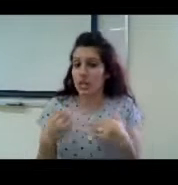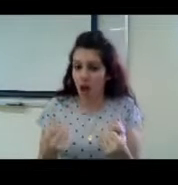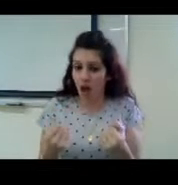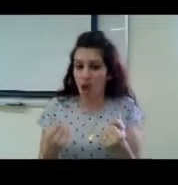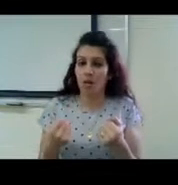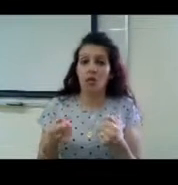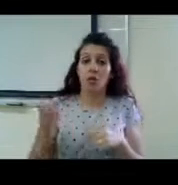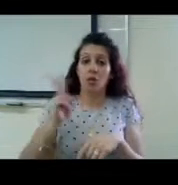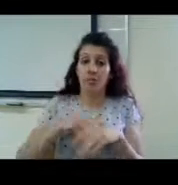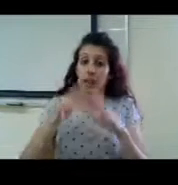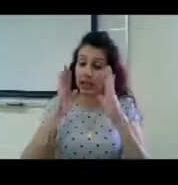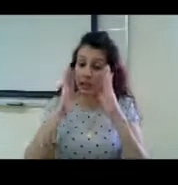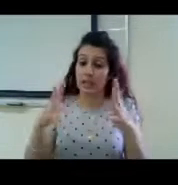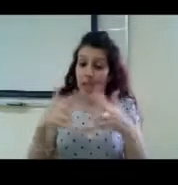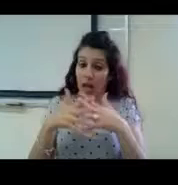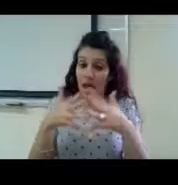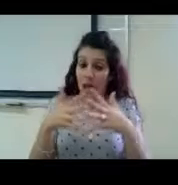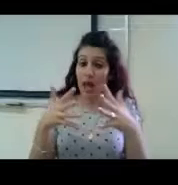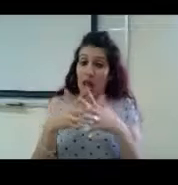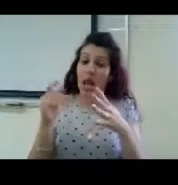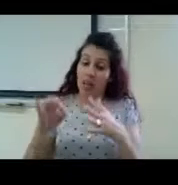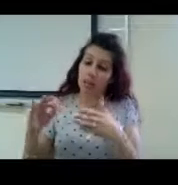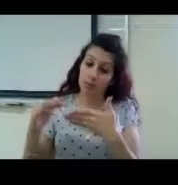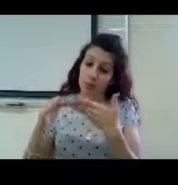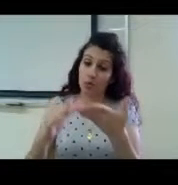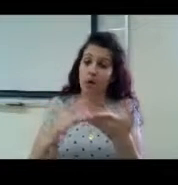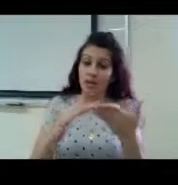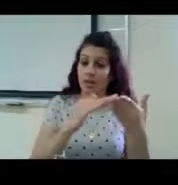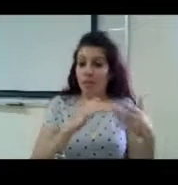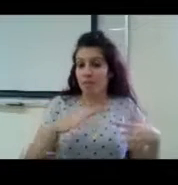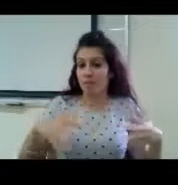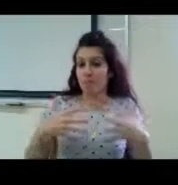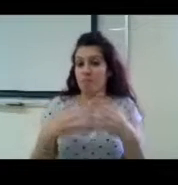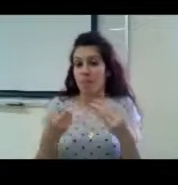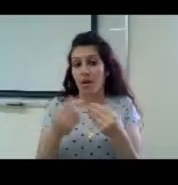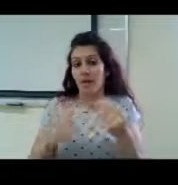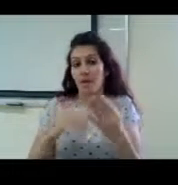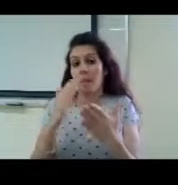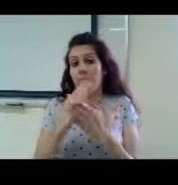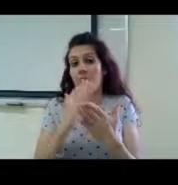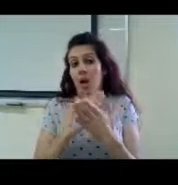education alone but providing psychosocial support ensuring the